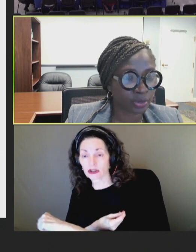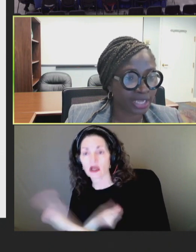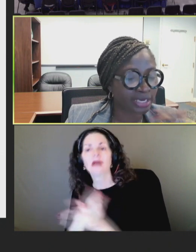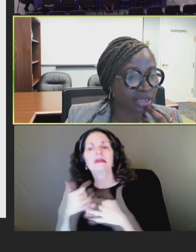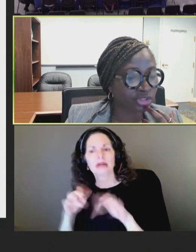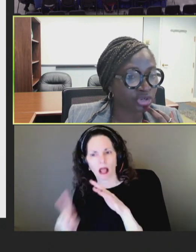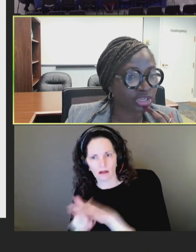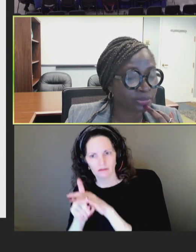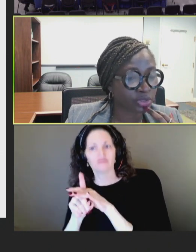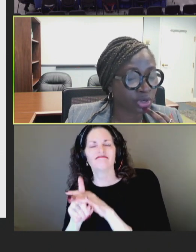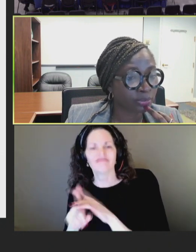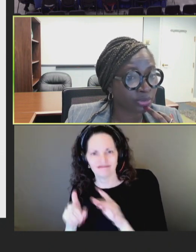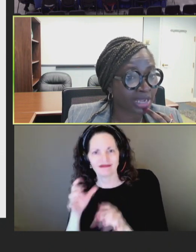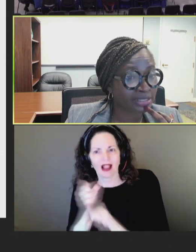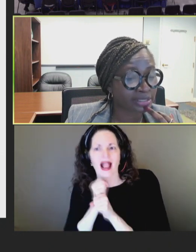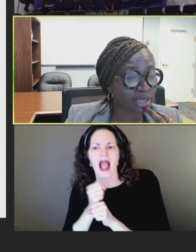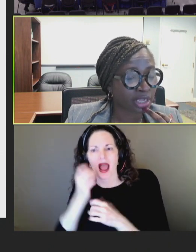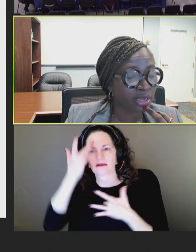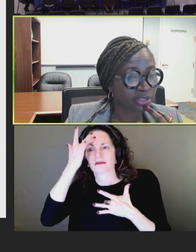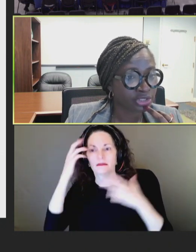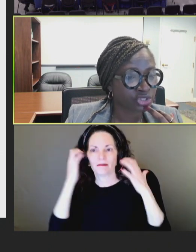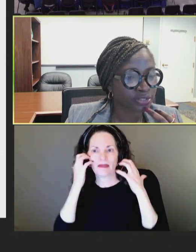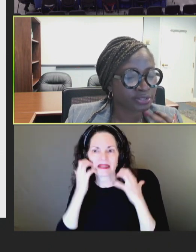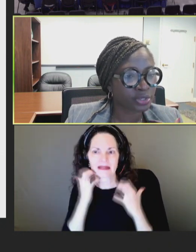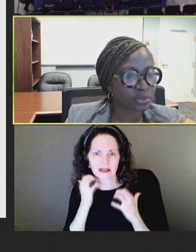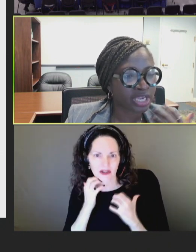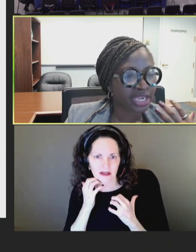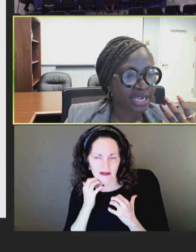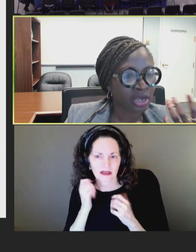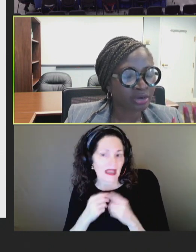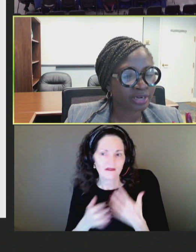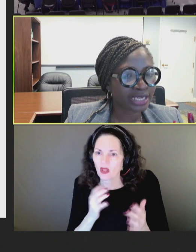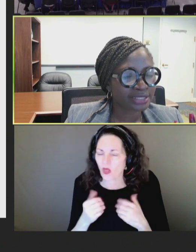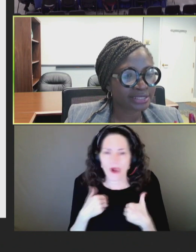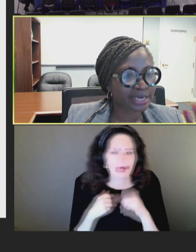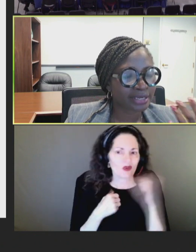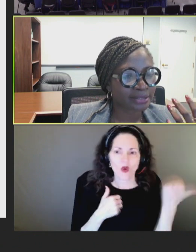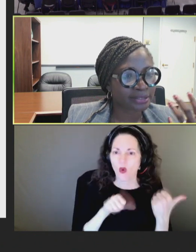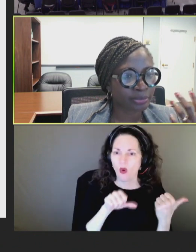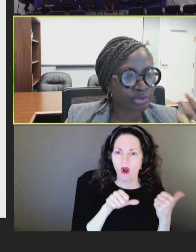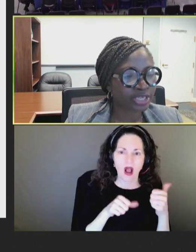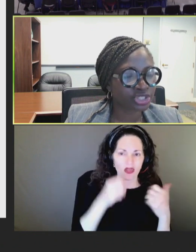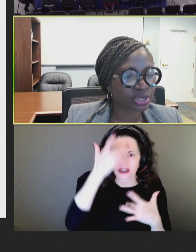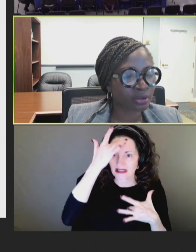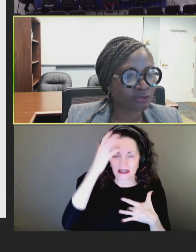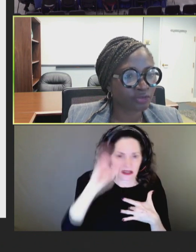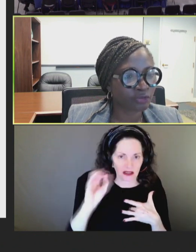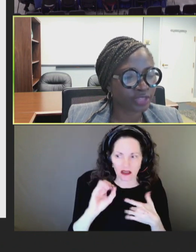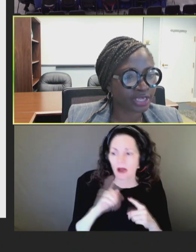or any other immuno-compromising conditions. So, congregate settings, the pressure of the